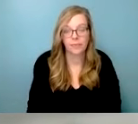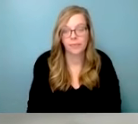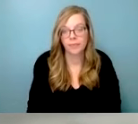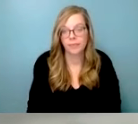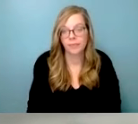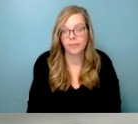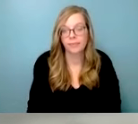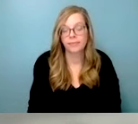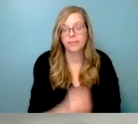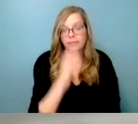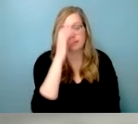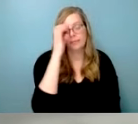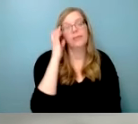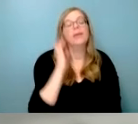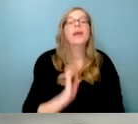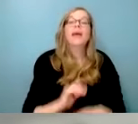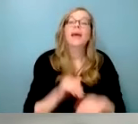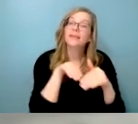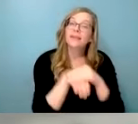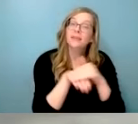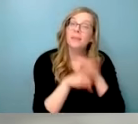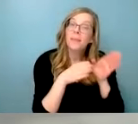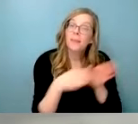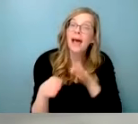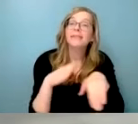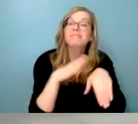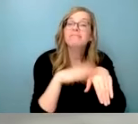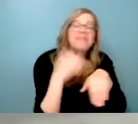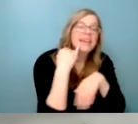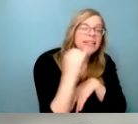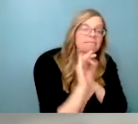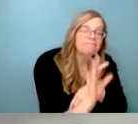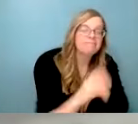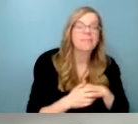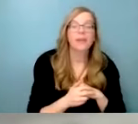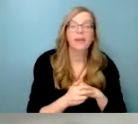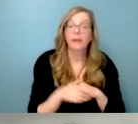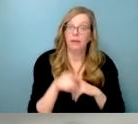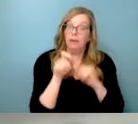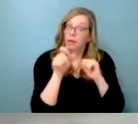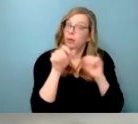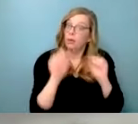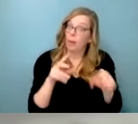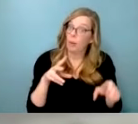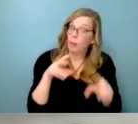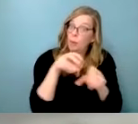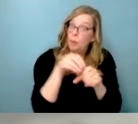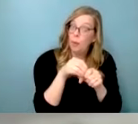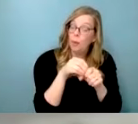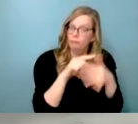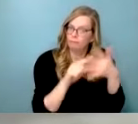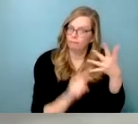accessibility plan tips it is helpful to include the following in your accessibility plans a